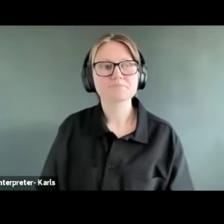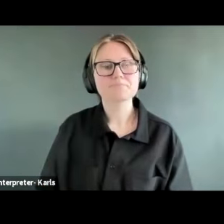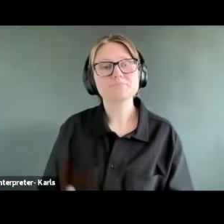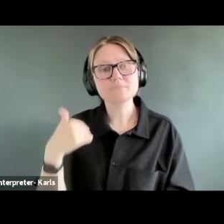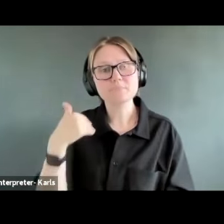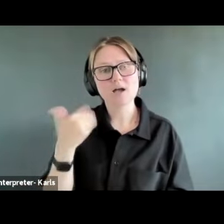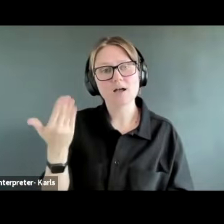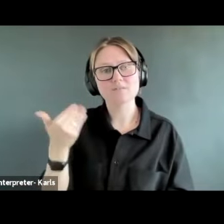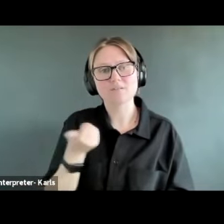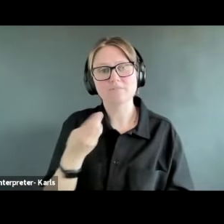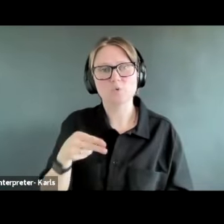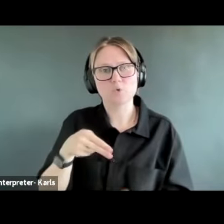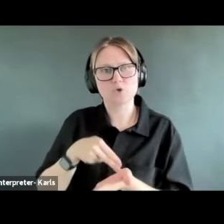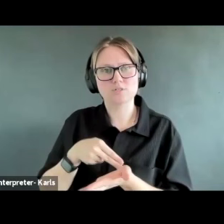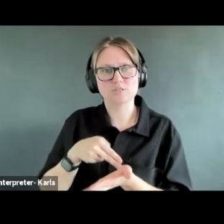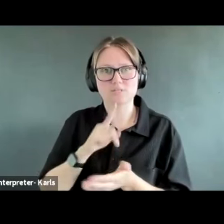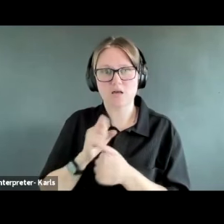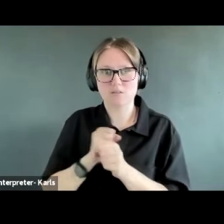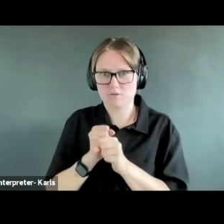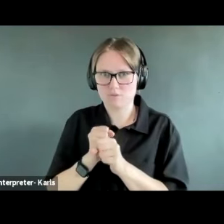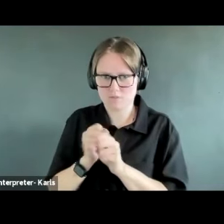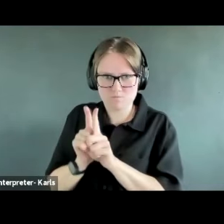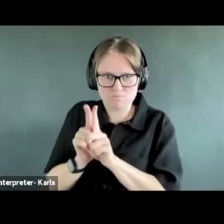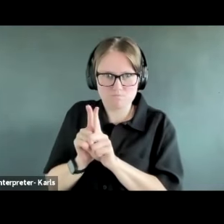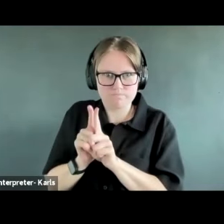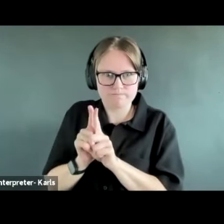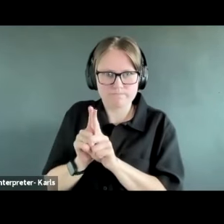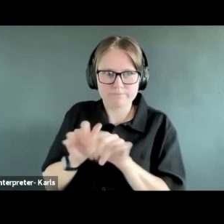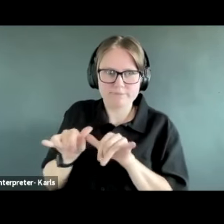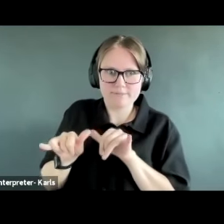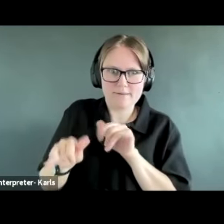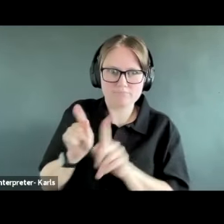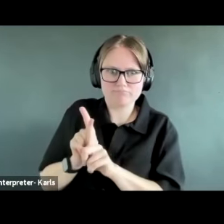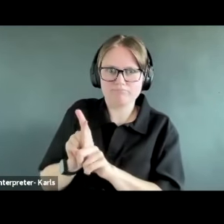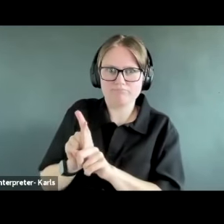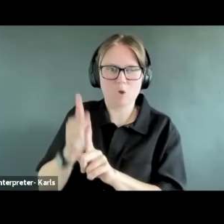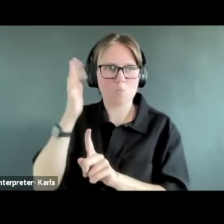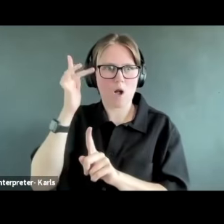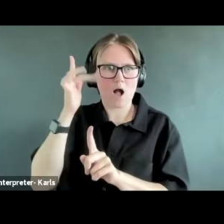literally wouldn't leave my side because they were convinced I was going to drop my son on the floor.